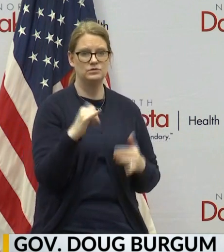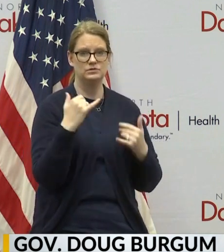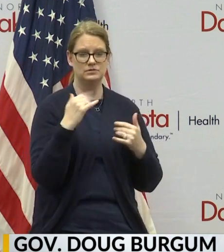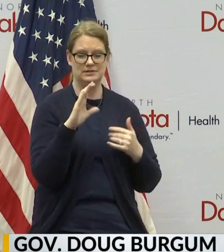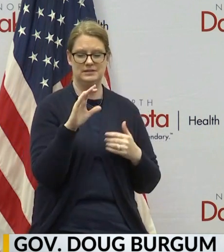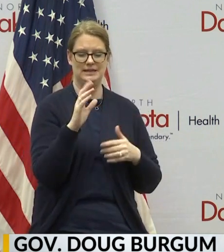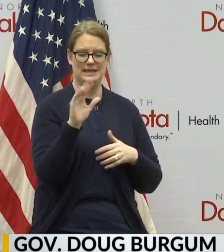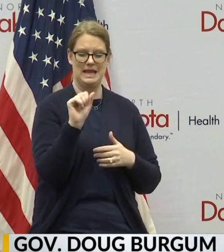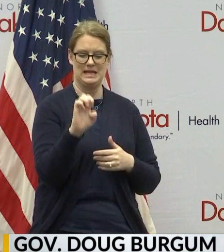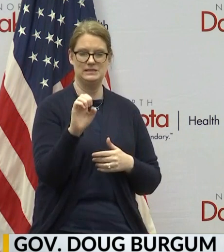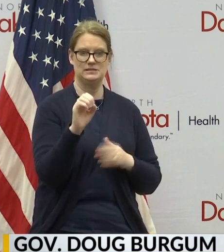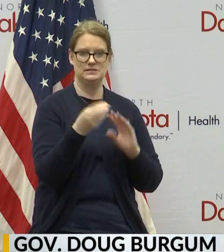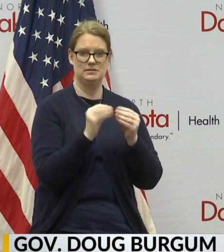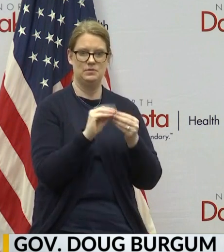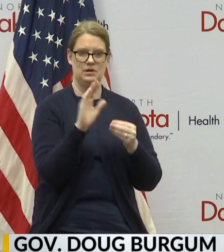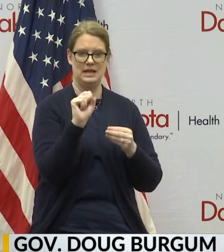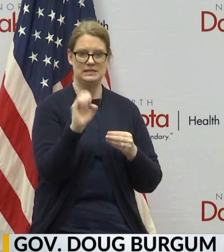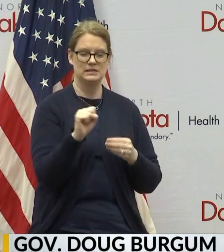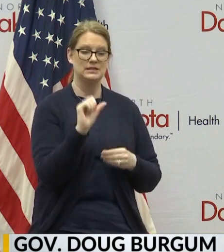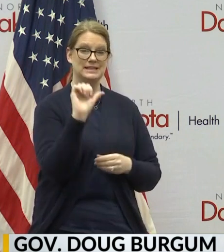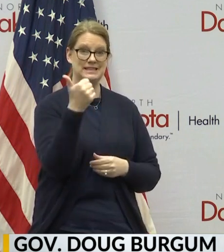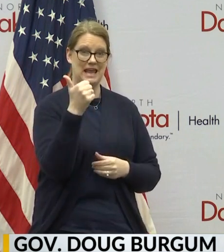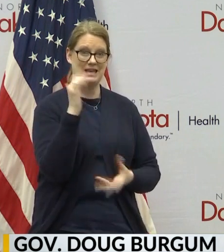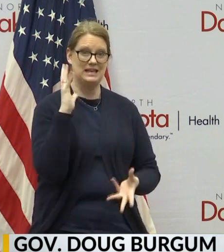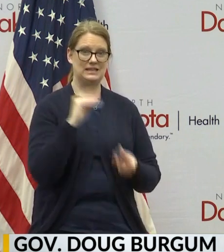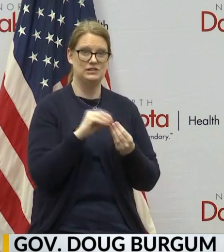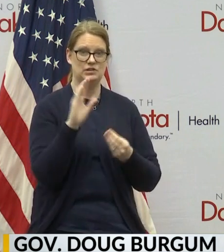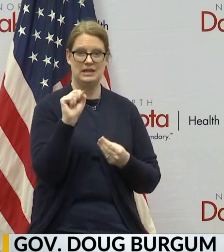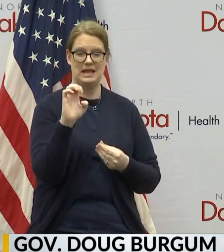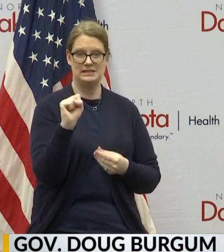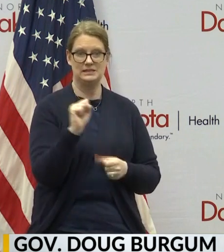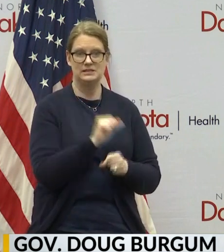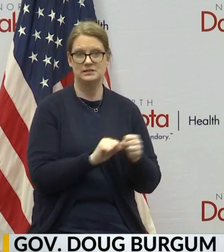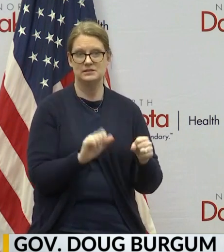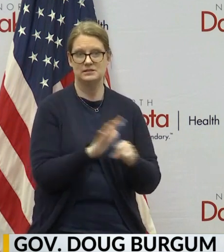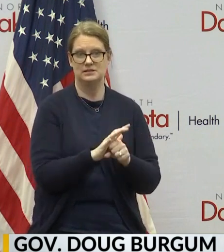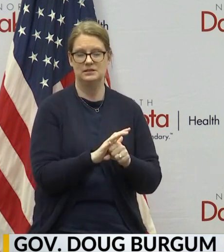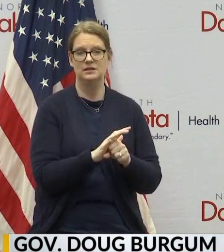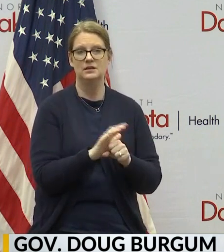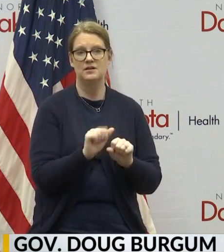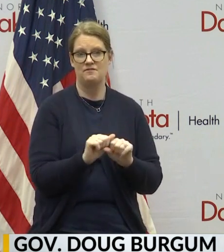TOGETHER WHETHER YOU ARE, WHOEVER YOU ARE.